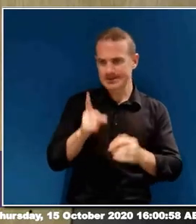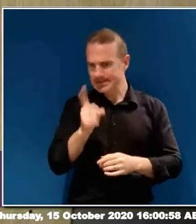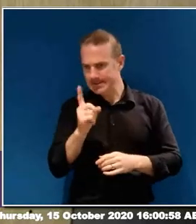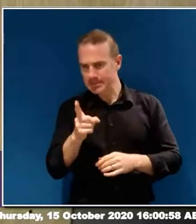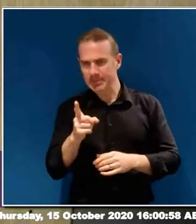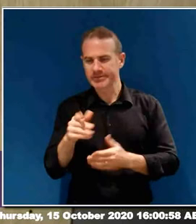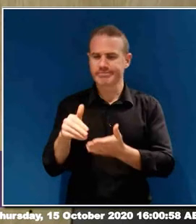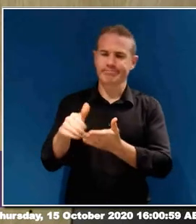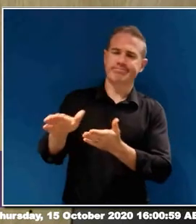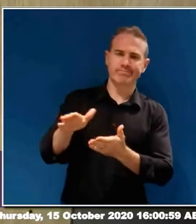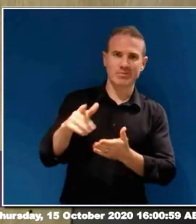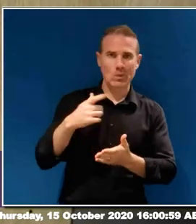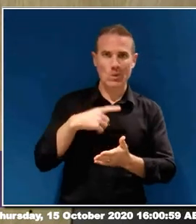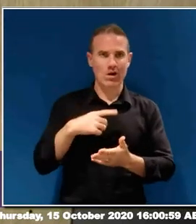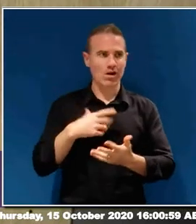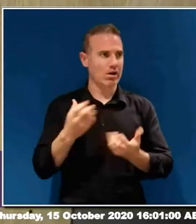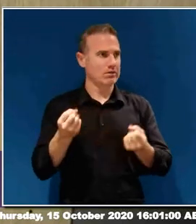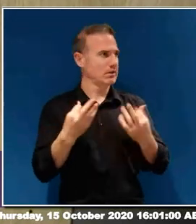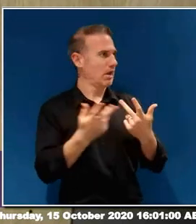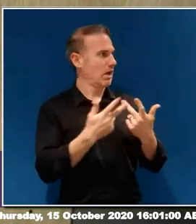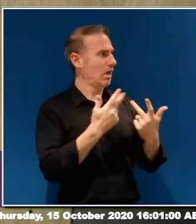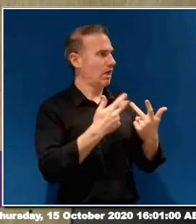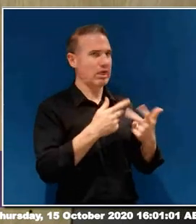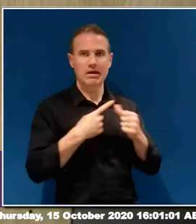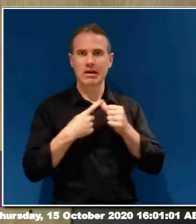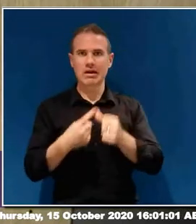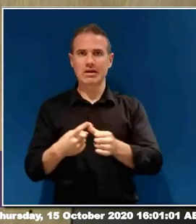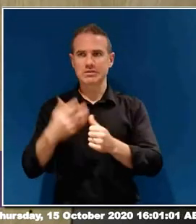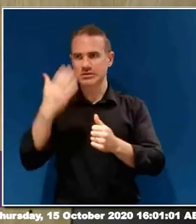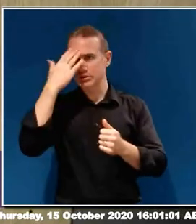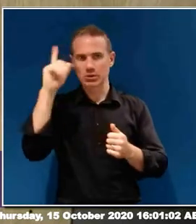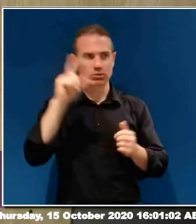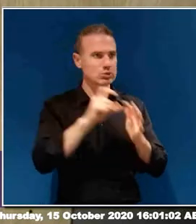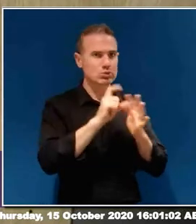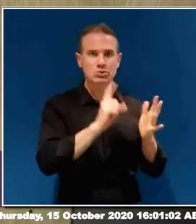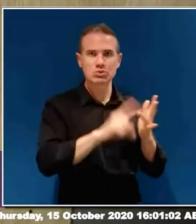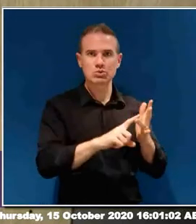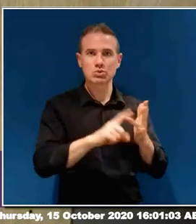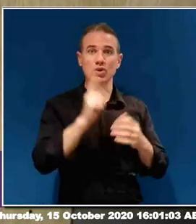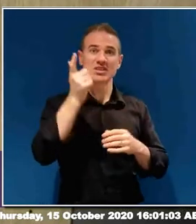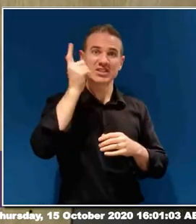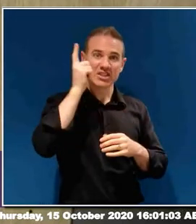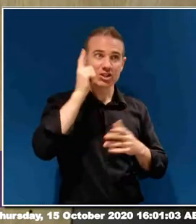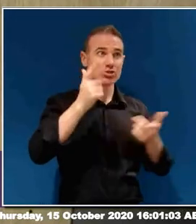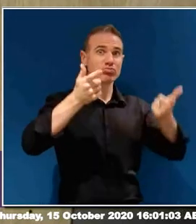to do, because the toolkit has been exhausted and likely they are, too.